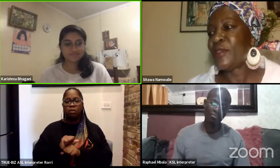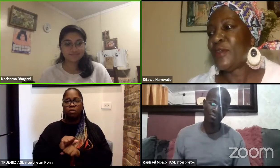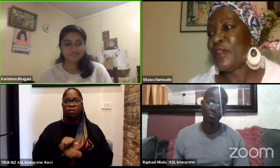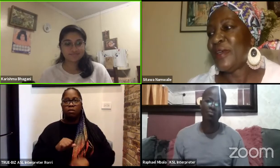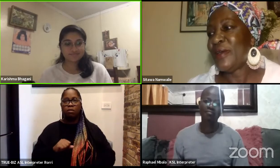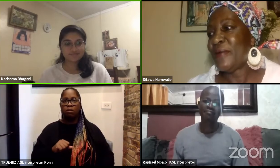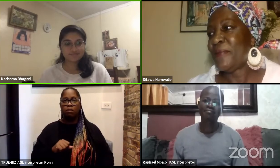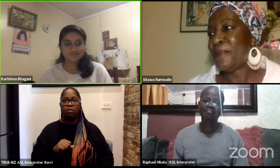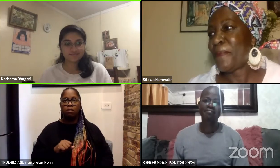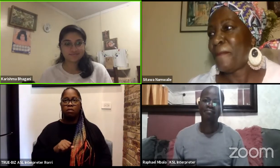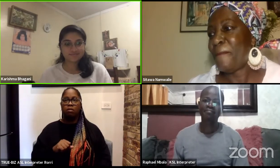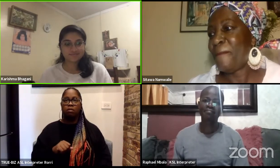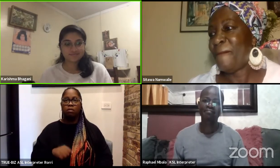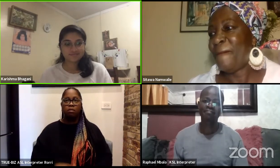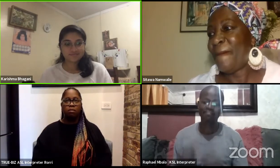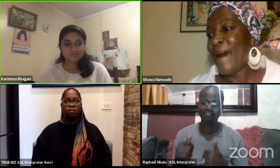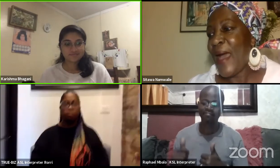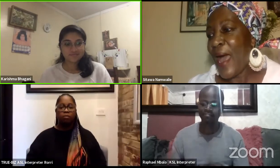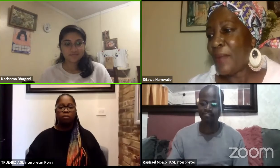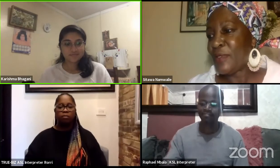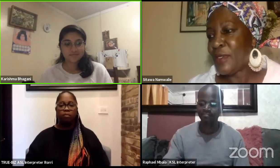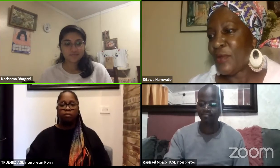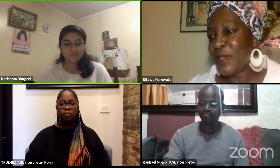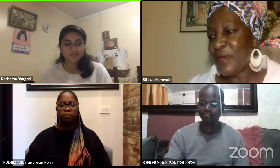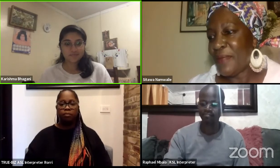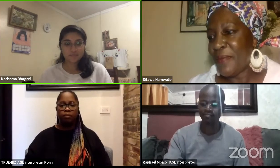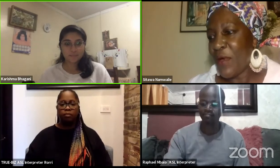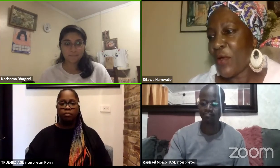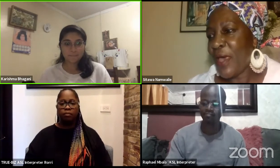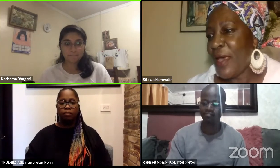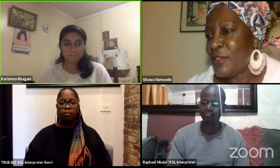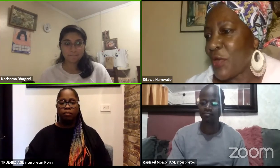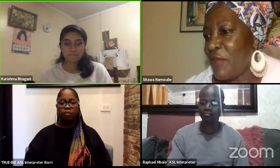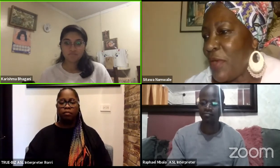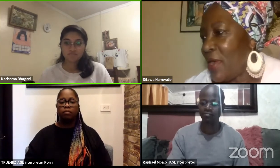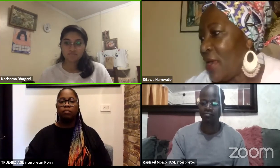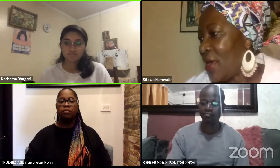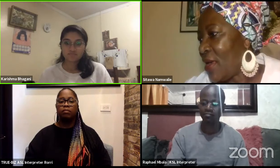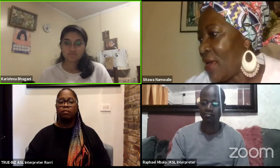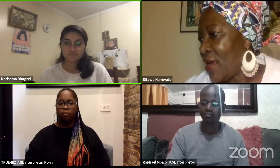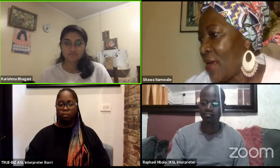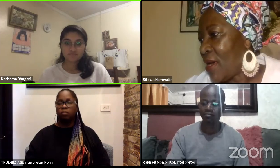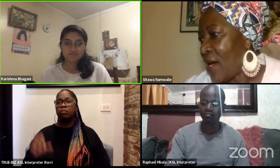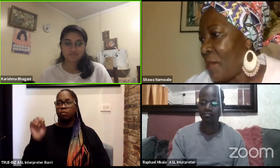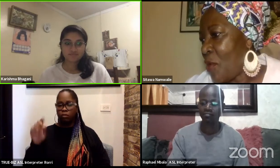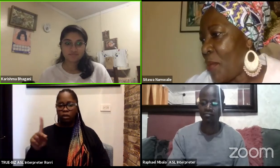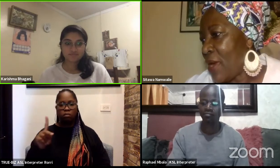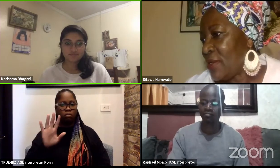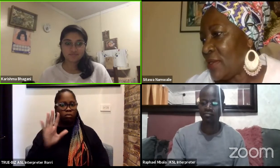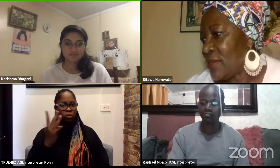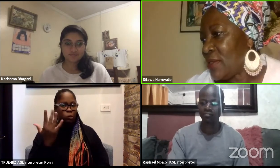Absolutely. Okay, so give me a moment.